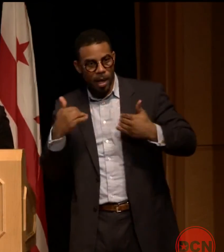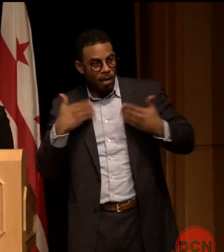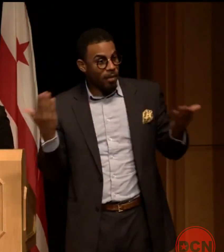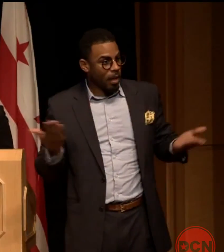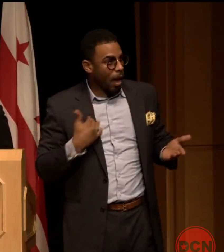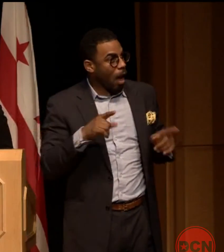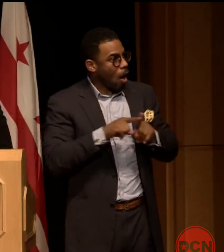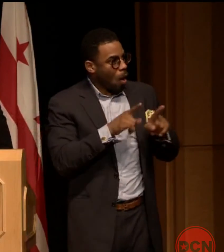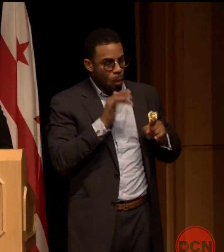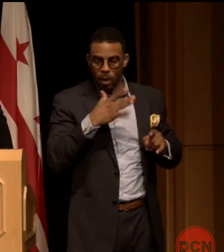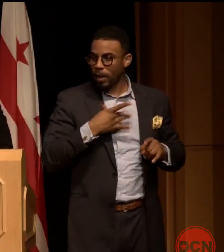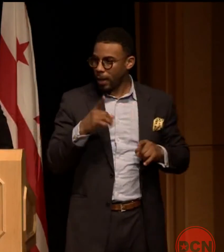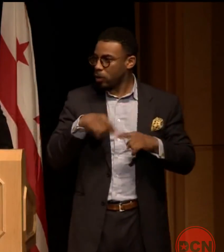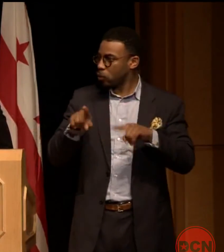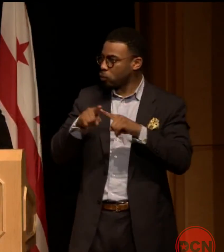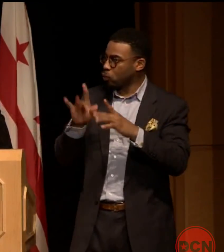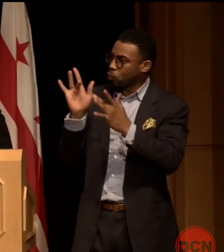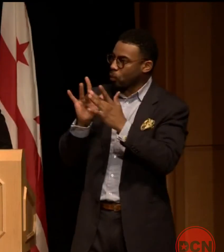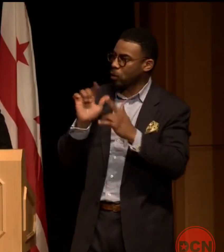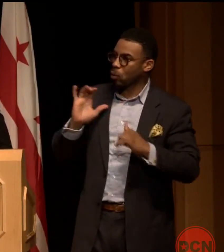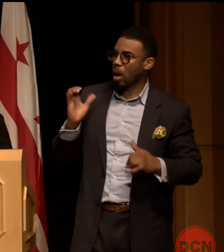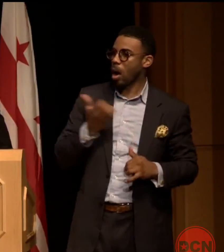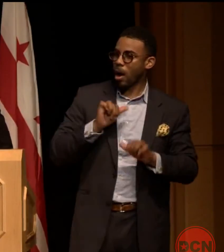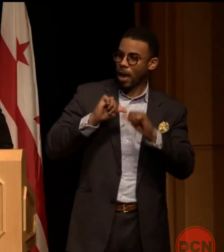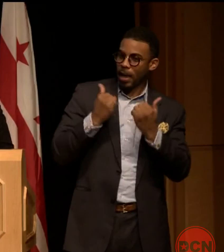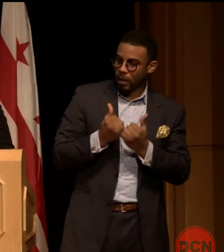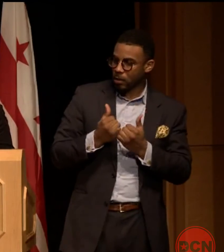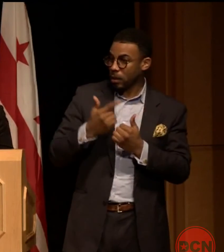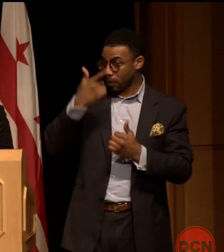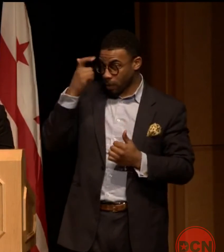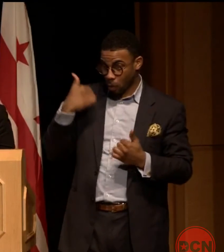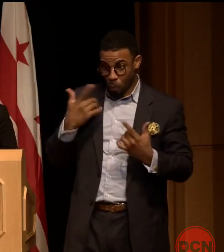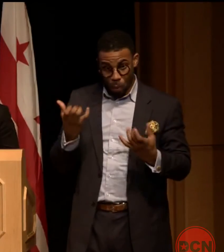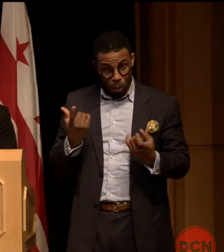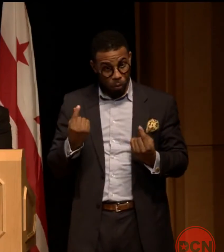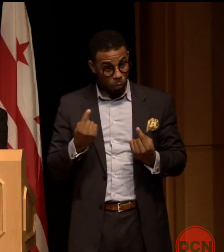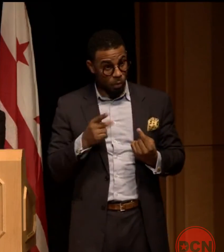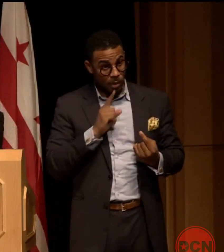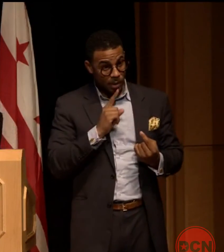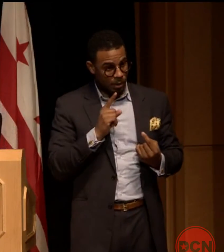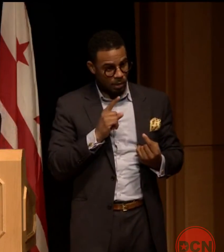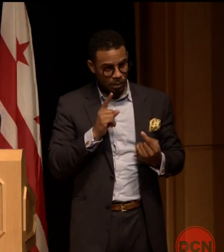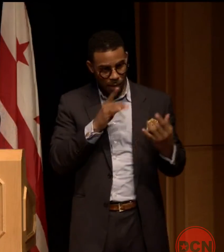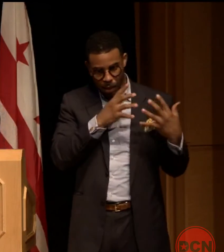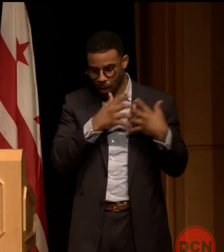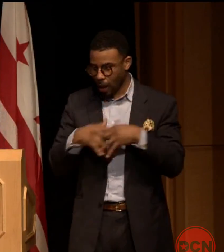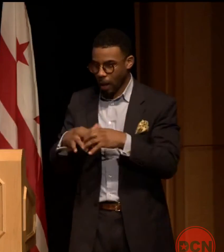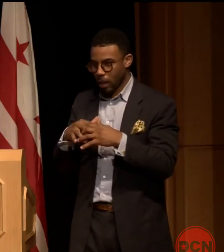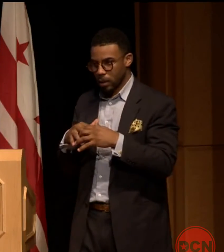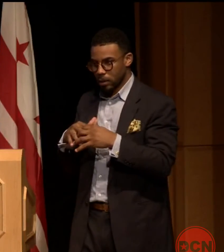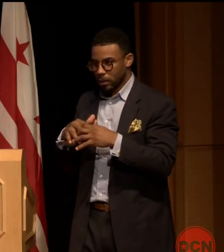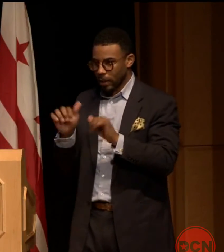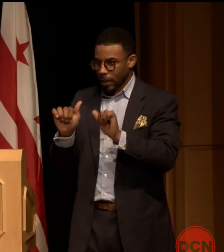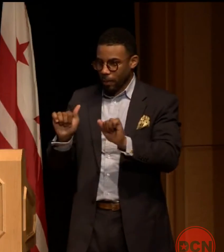ALSO WOULD LIKE YOU TO REACH OUT TO OUR AGENCY BECAUSE WHAT WE WANT TO DO IS ALIGN THE CAPABILITIES OF OUR VERY